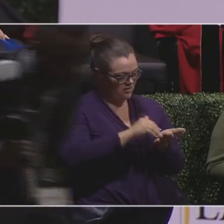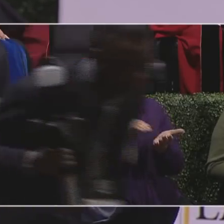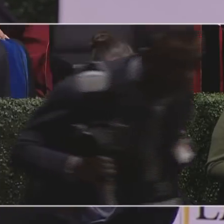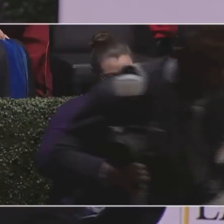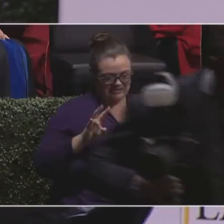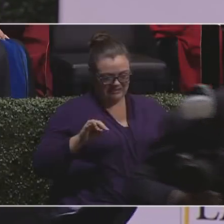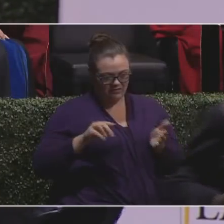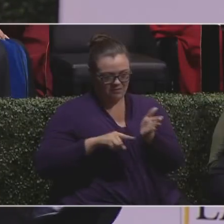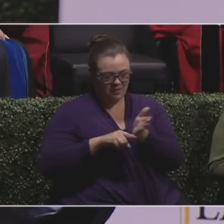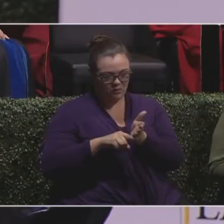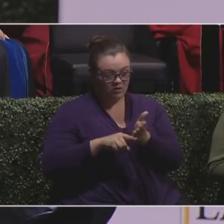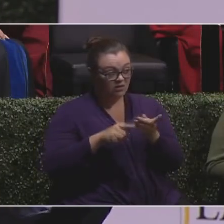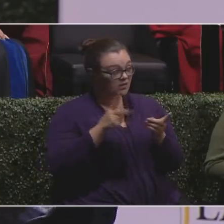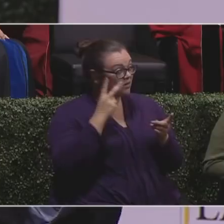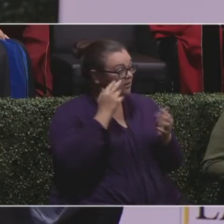WERE 20 LATINOS ON THE ENTIRE CAMPUS.